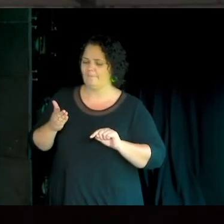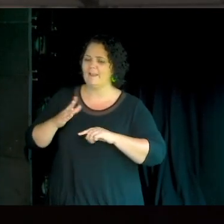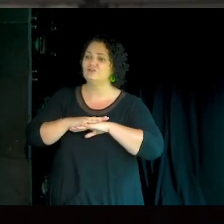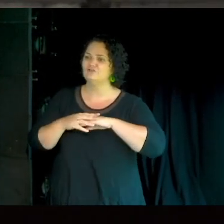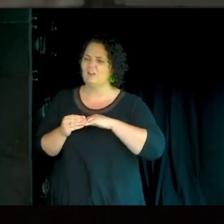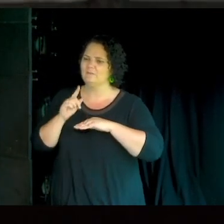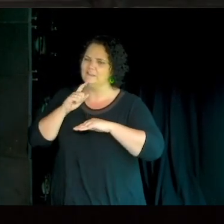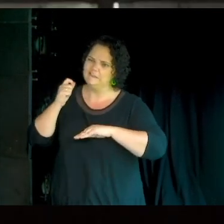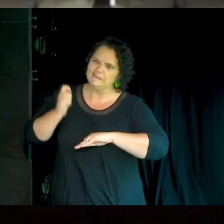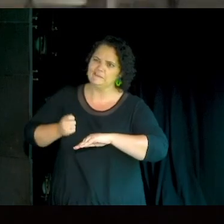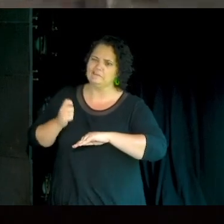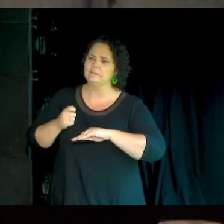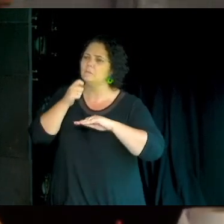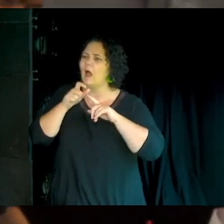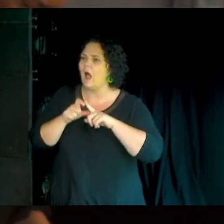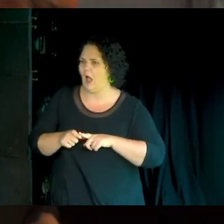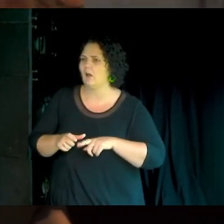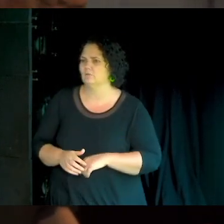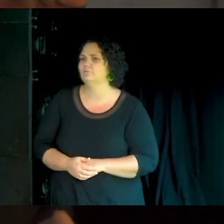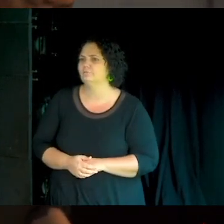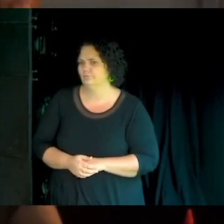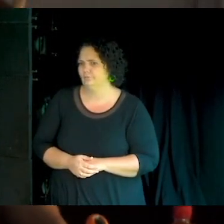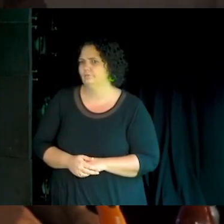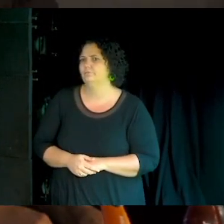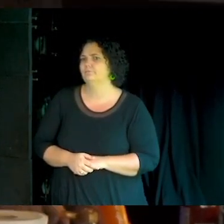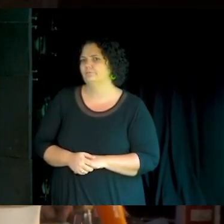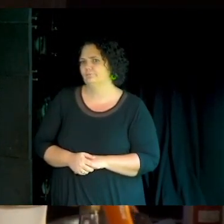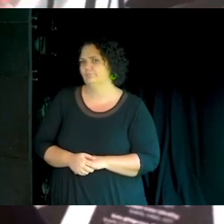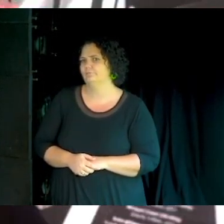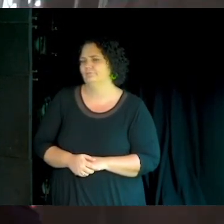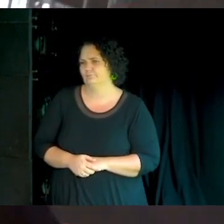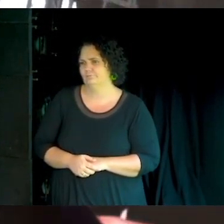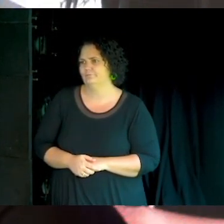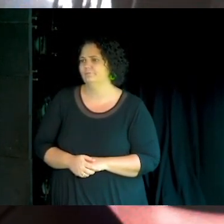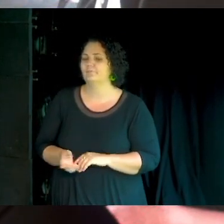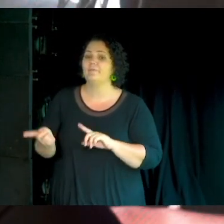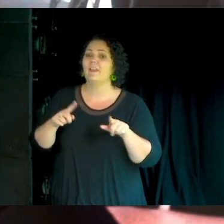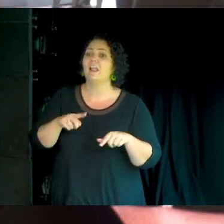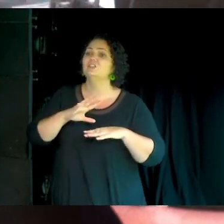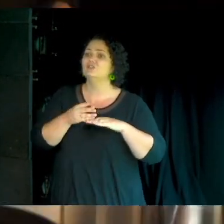call it and with this one over here the shell because this shell is actually pretty useless